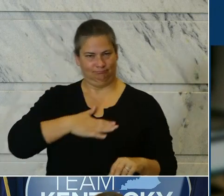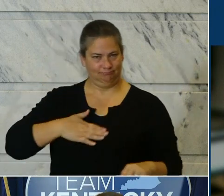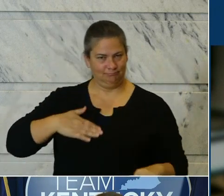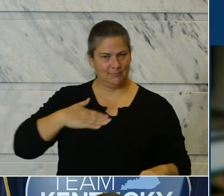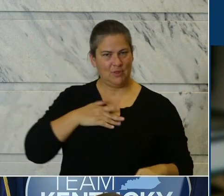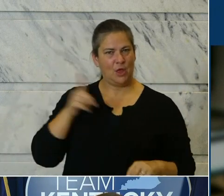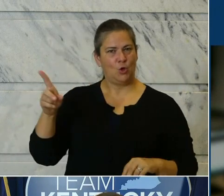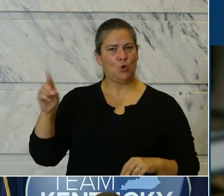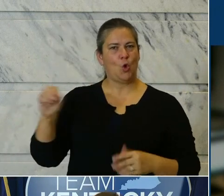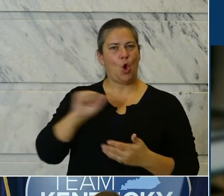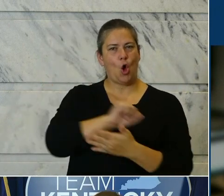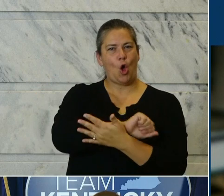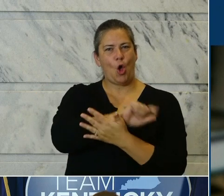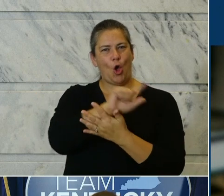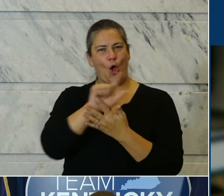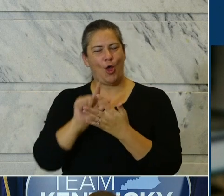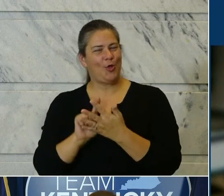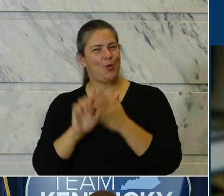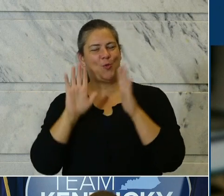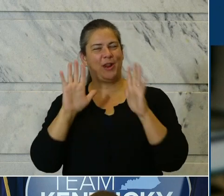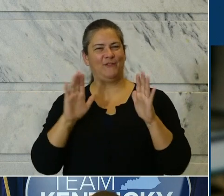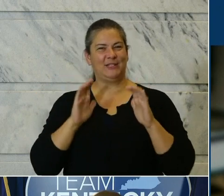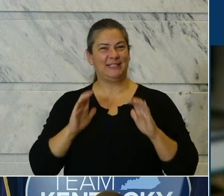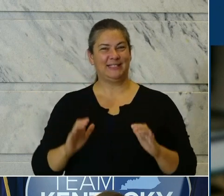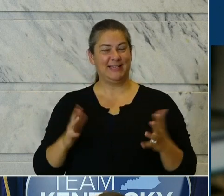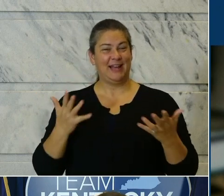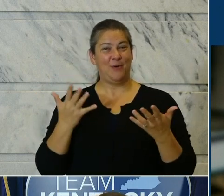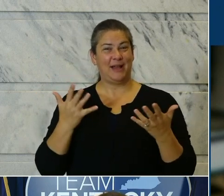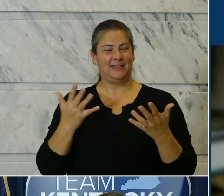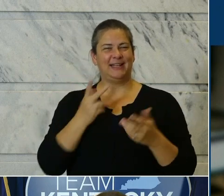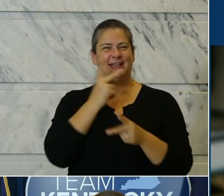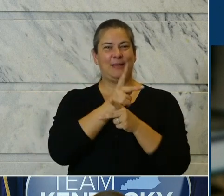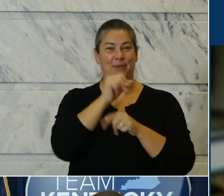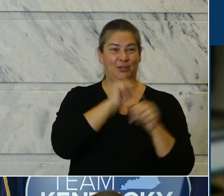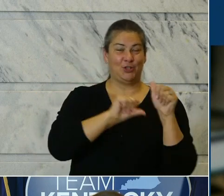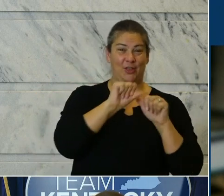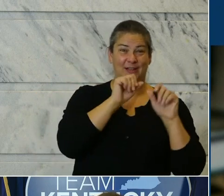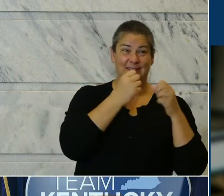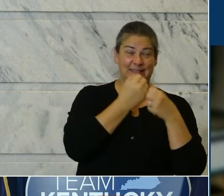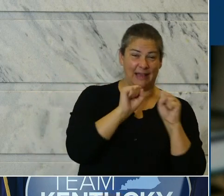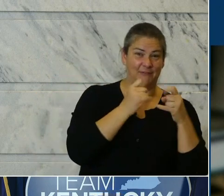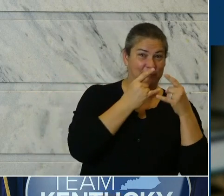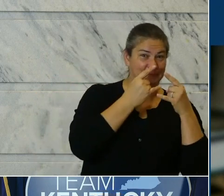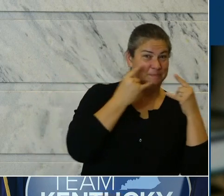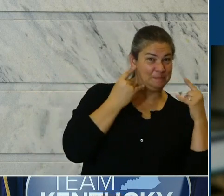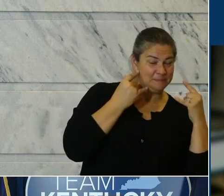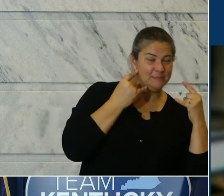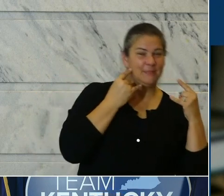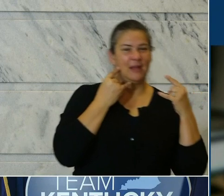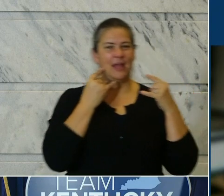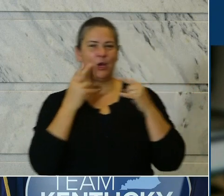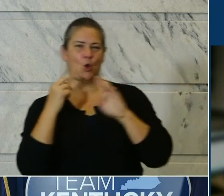STUDENTS SO APPRECIATE THEM DOING IT ALL GREAT CITIZEN BOB